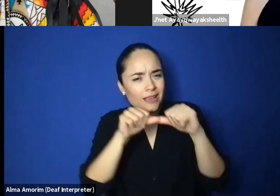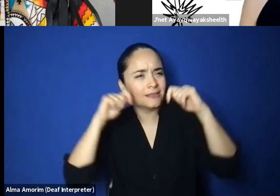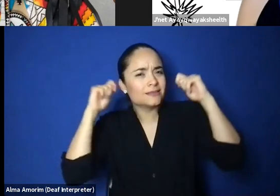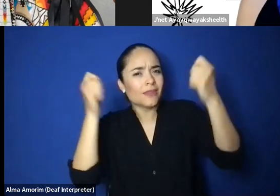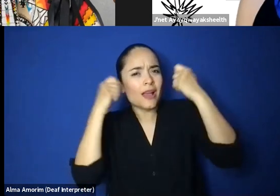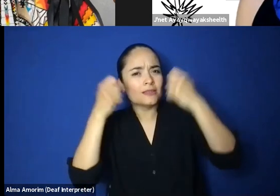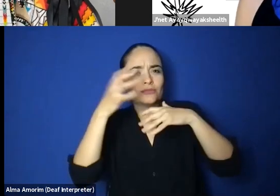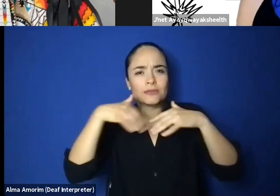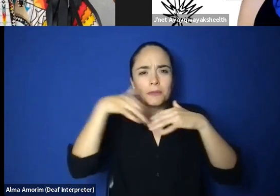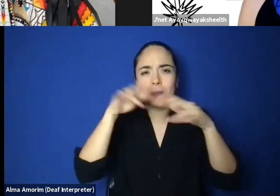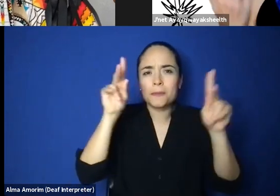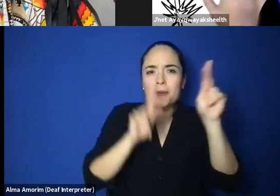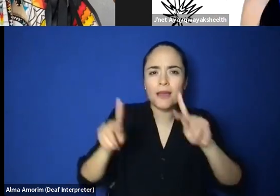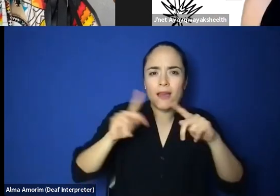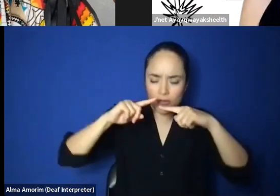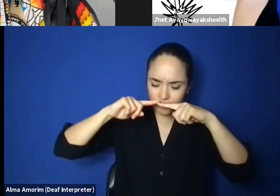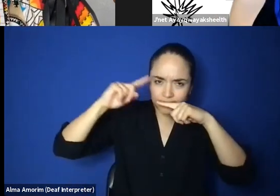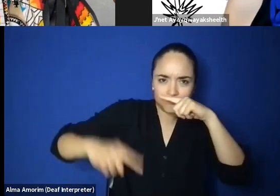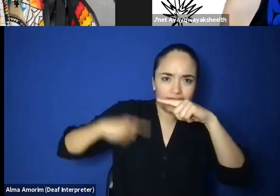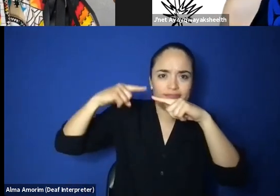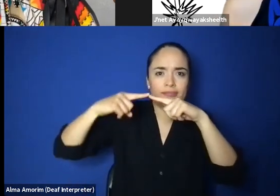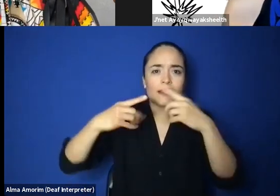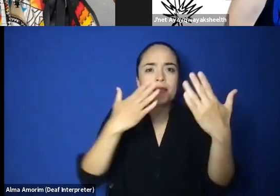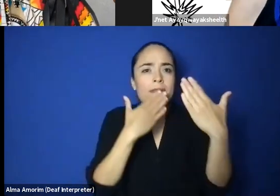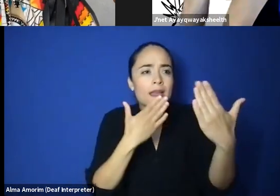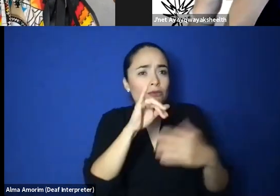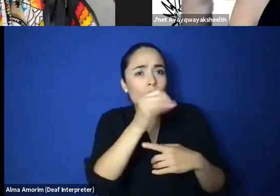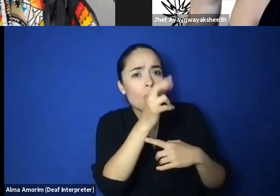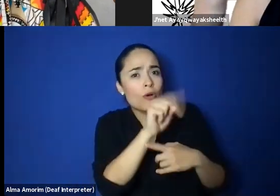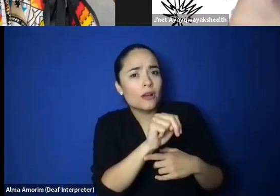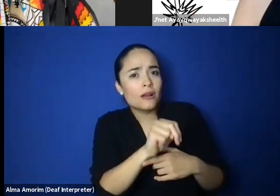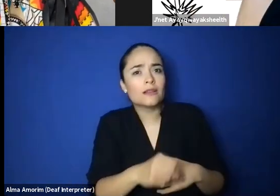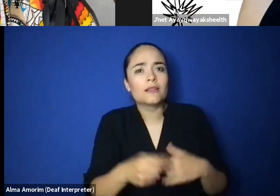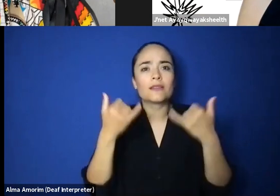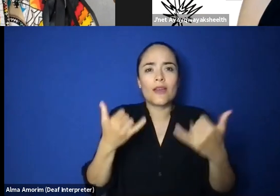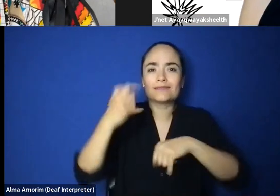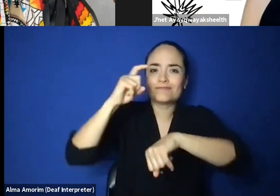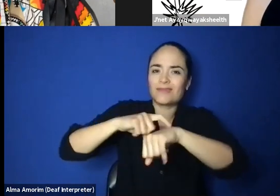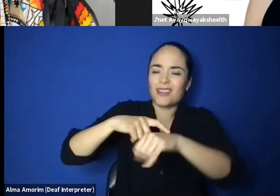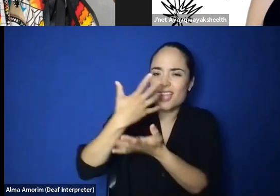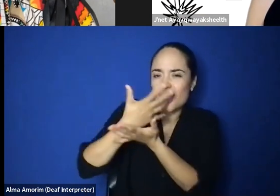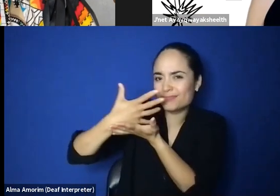coming on Indigenous Voices. We're going to wrap up, because our time is up already. 22,500 students